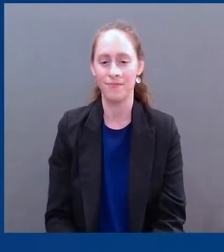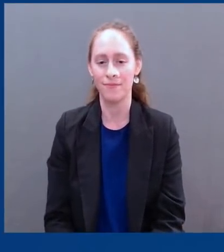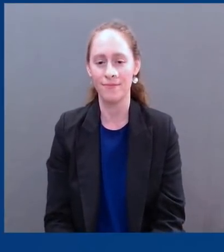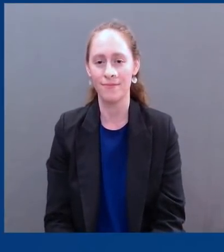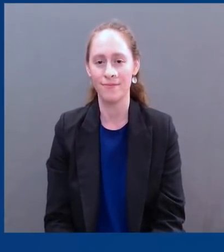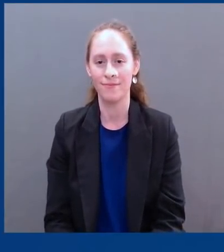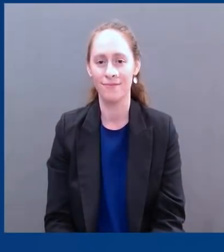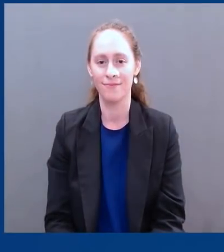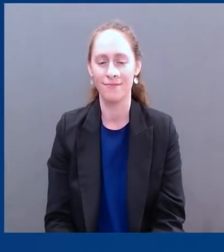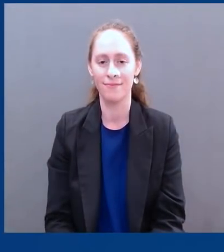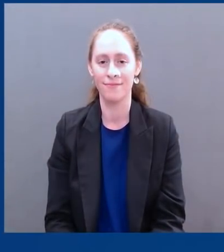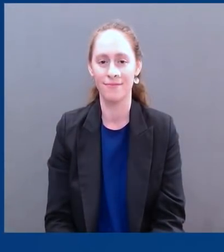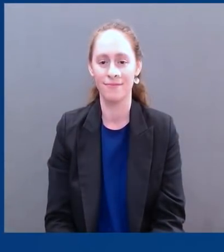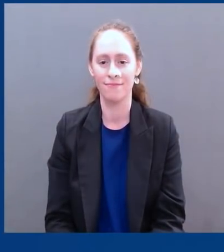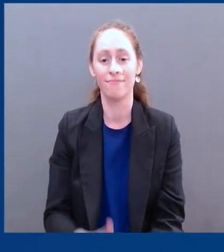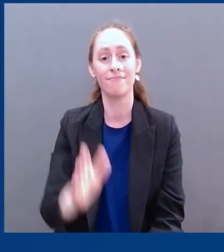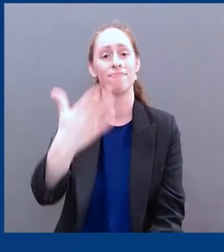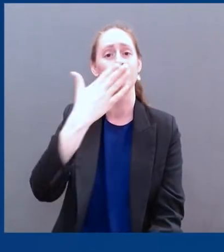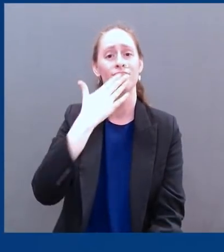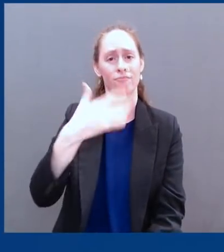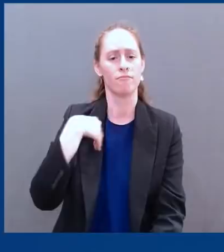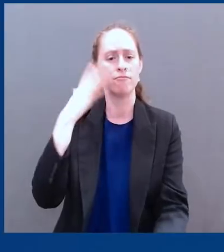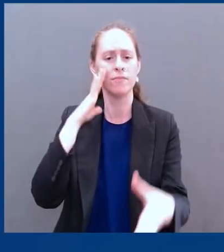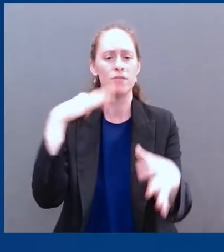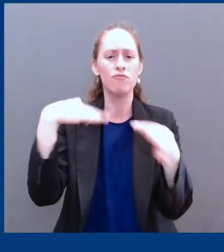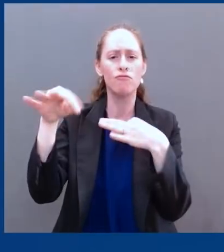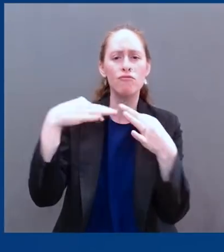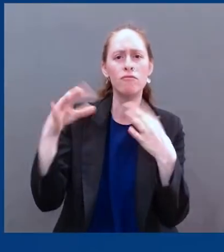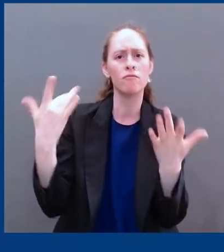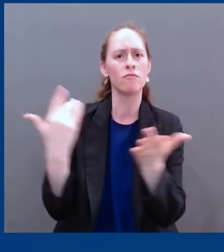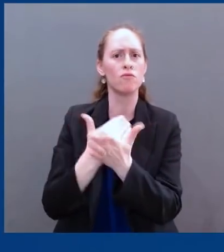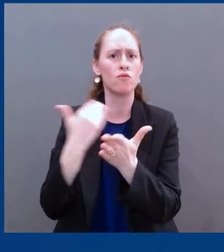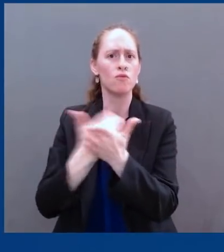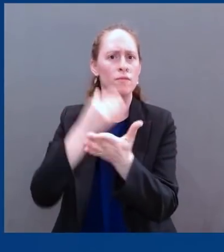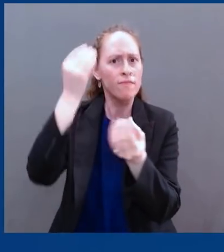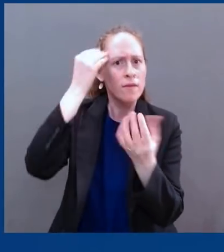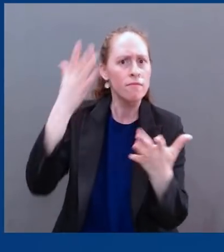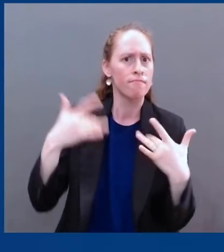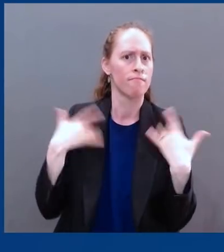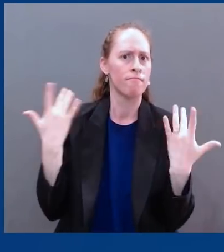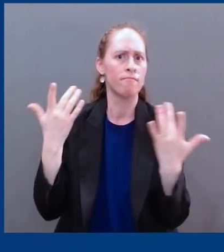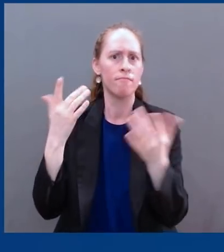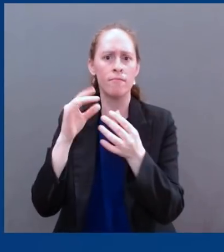is to bring you an update on COVID-19 treatments. If I have the next slide.